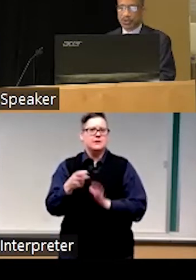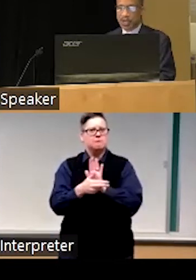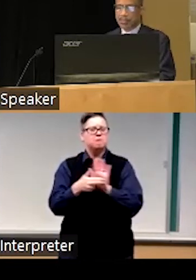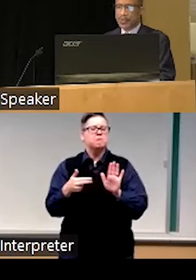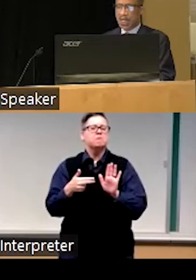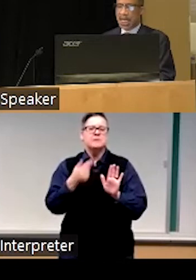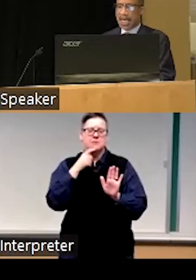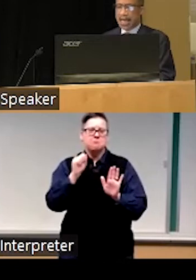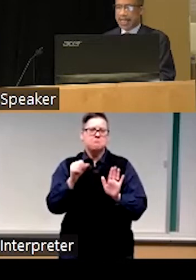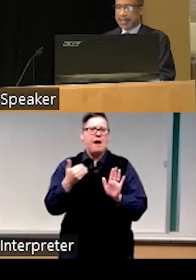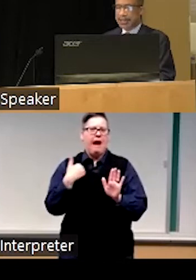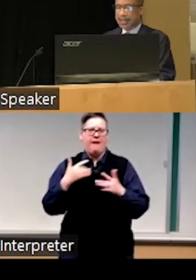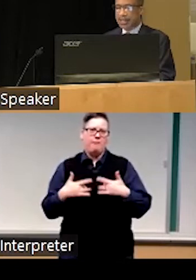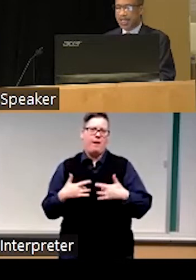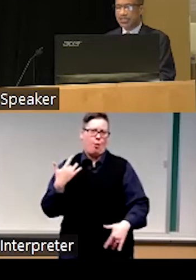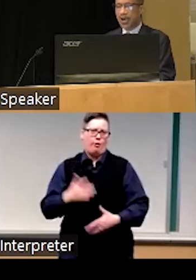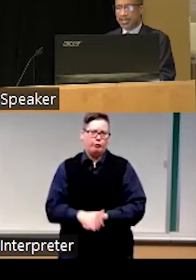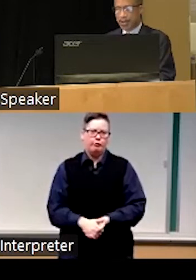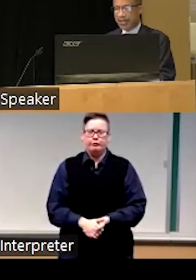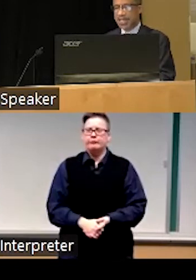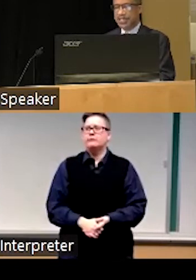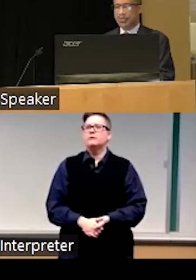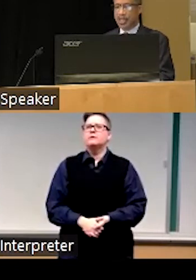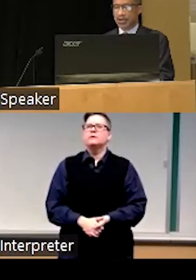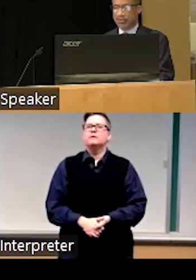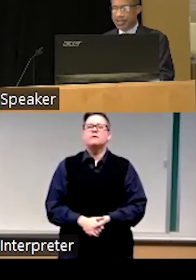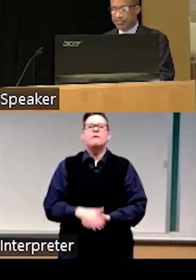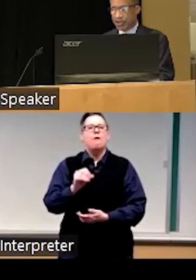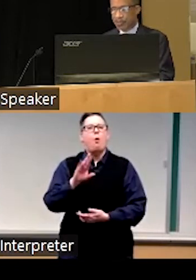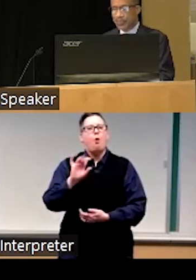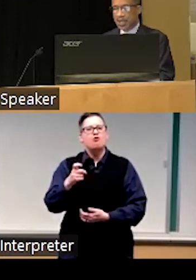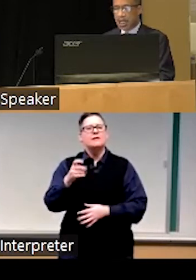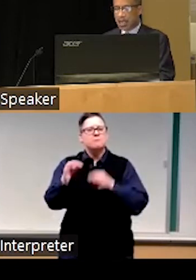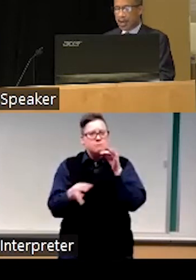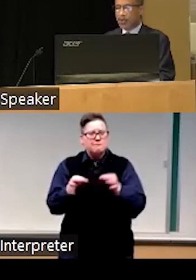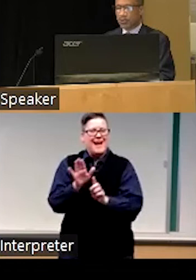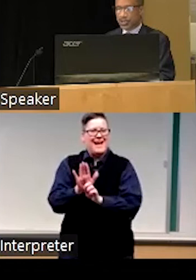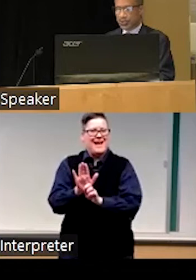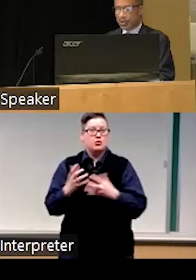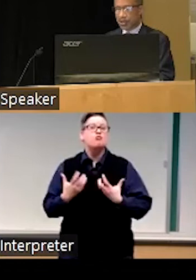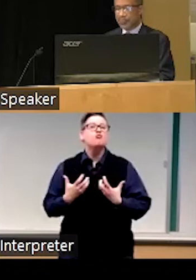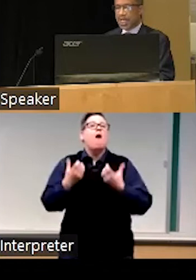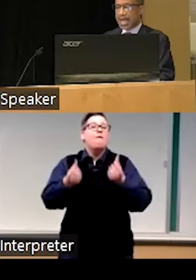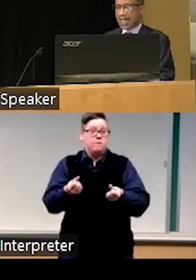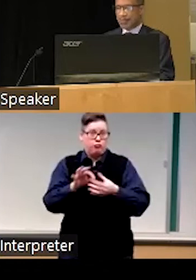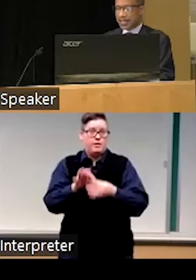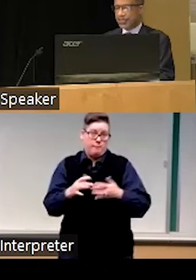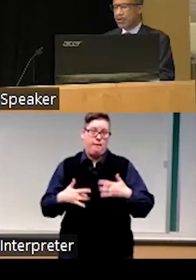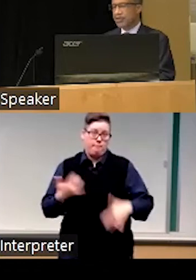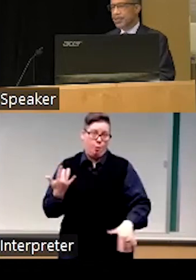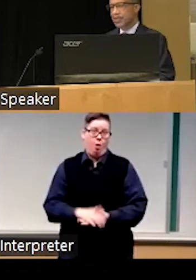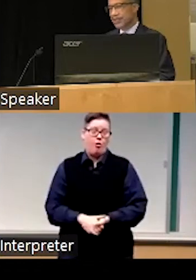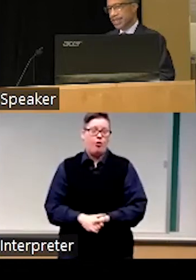disorder and he talks about his recovery from uh bipolar disorder and he makes note of some of the